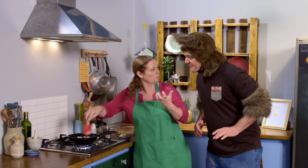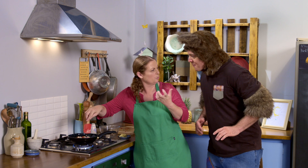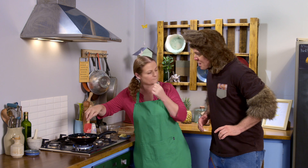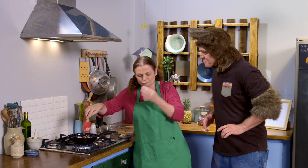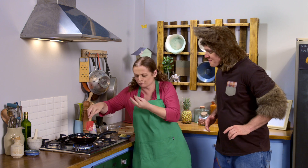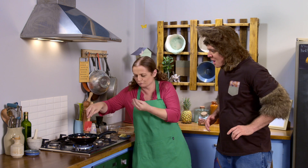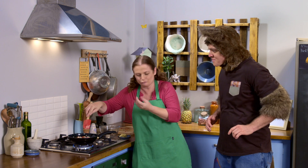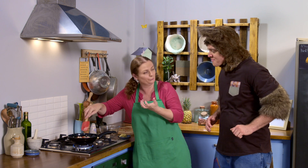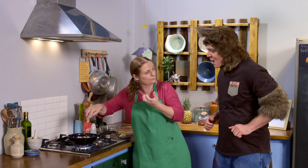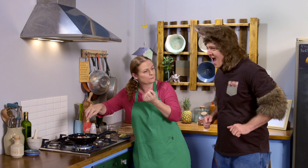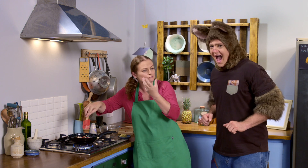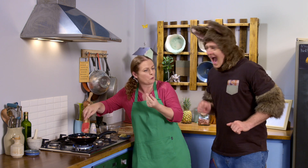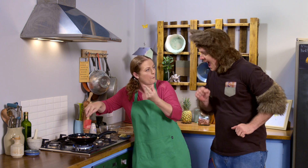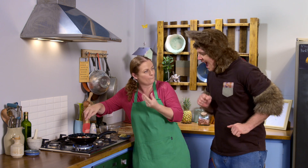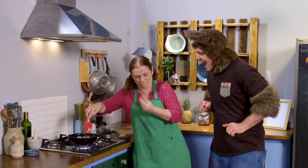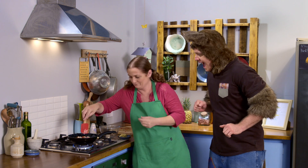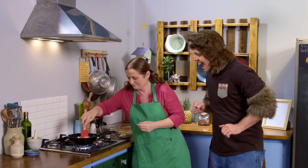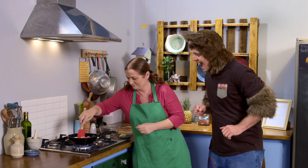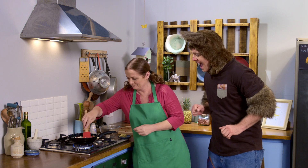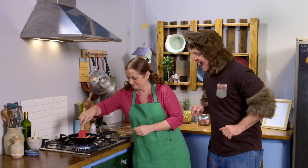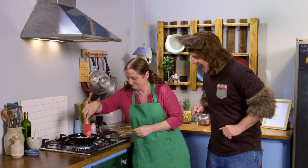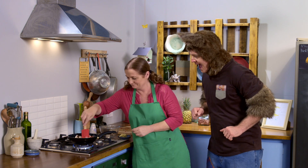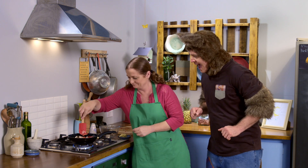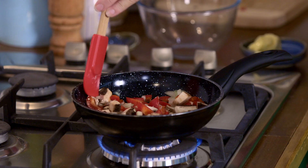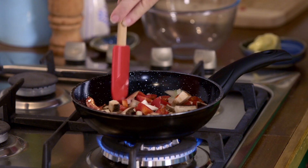We'll just let that cook for a while. Make it nice and soft.